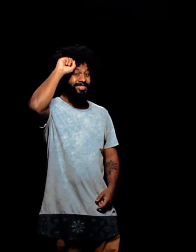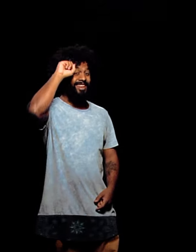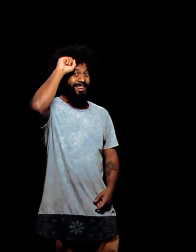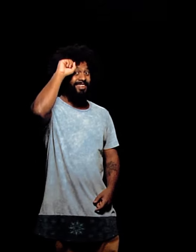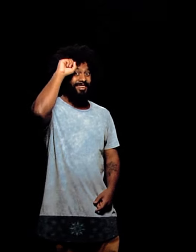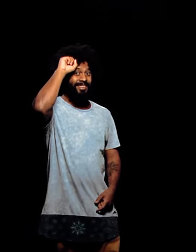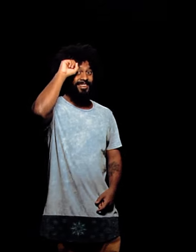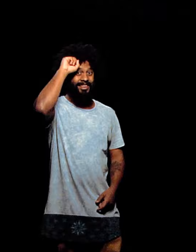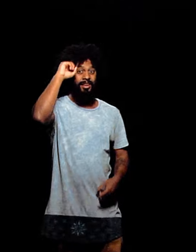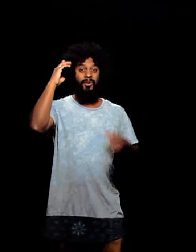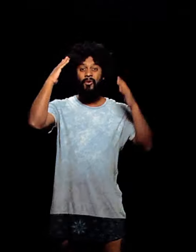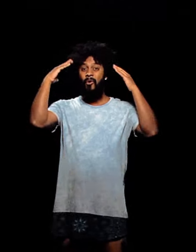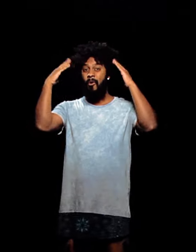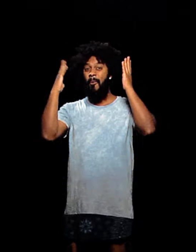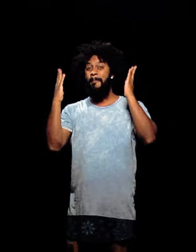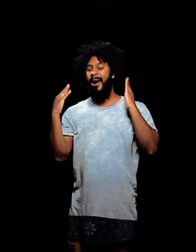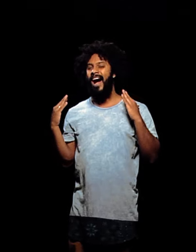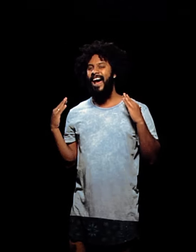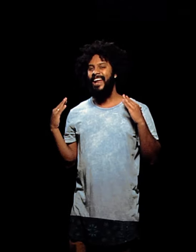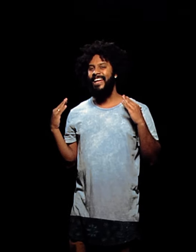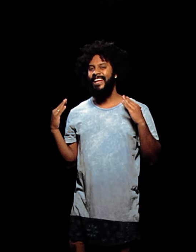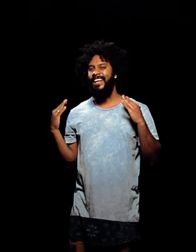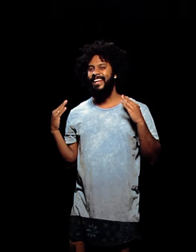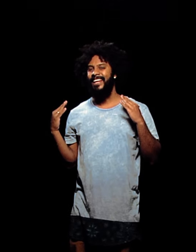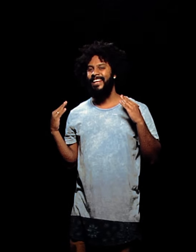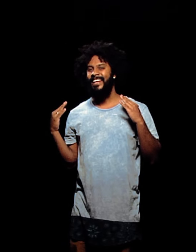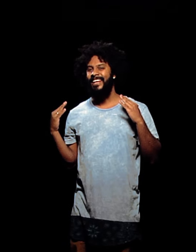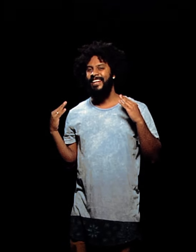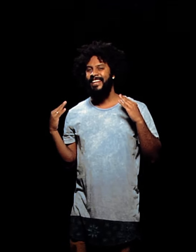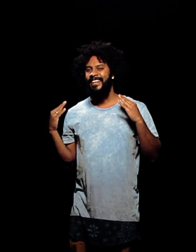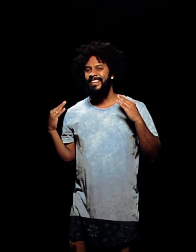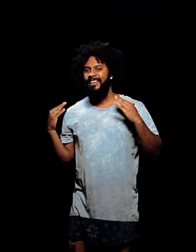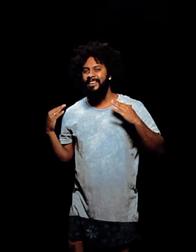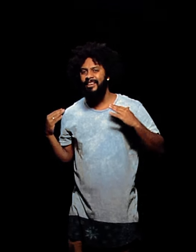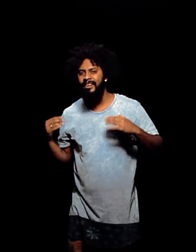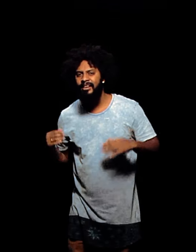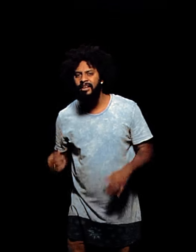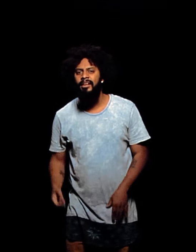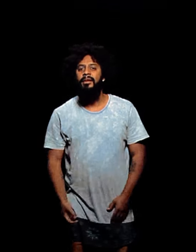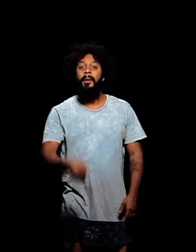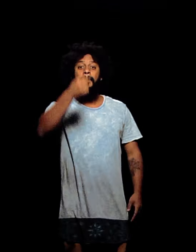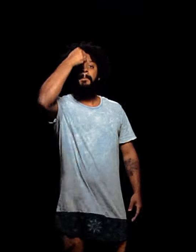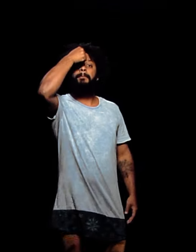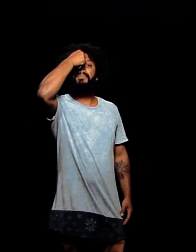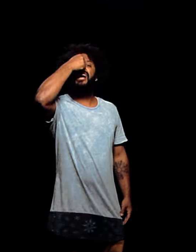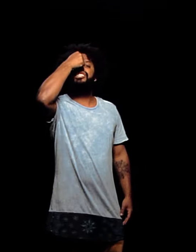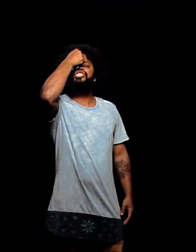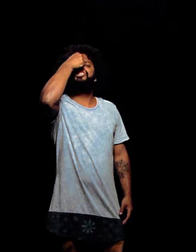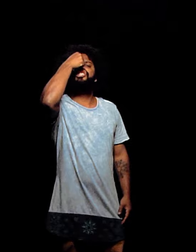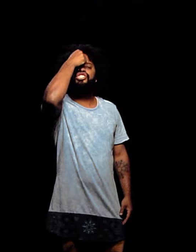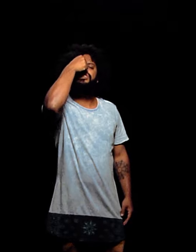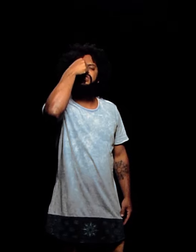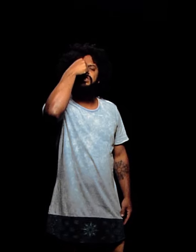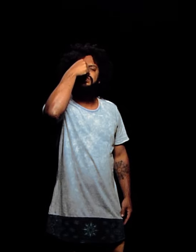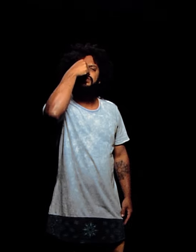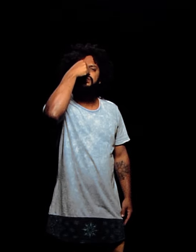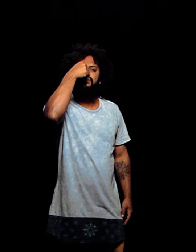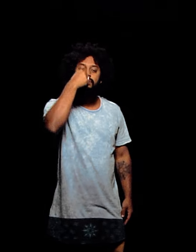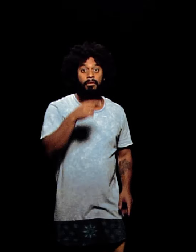Mandela, M. Luther King…